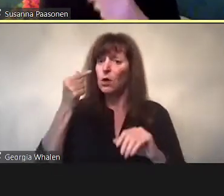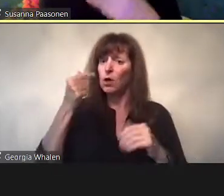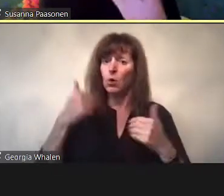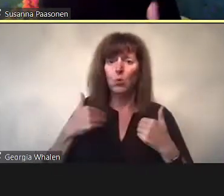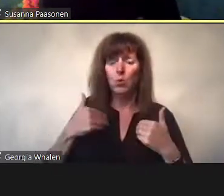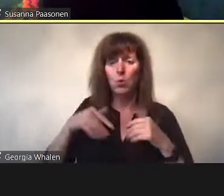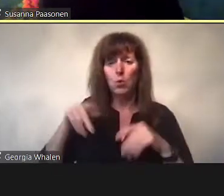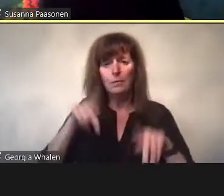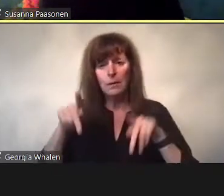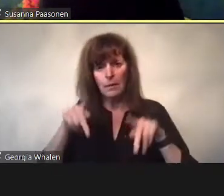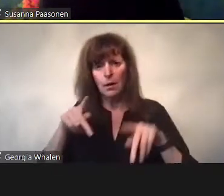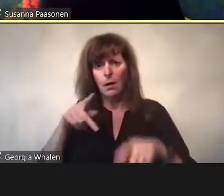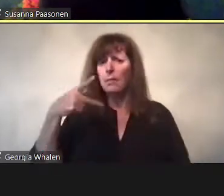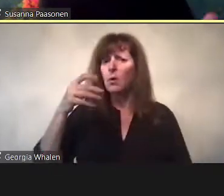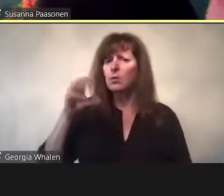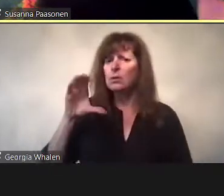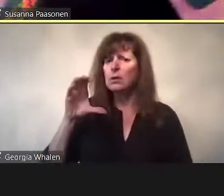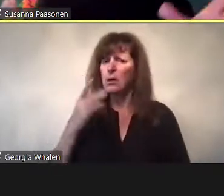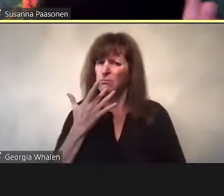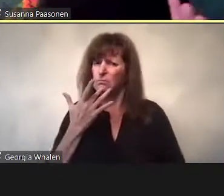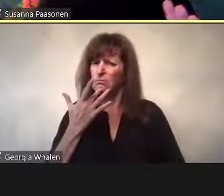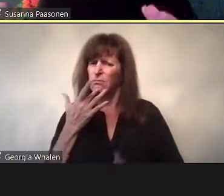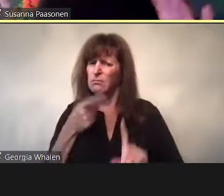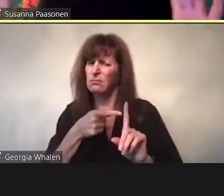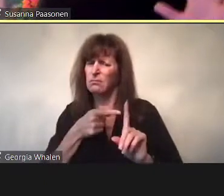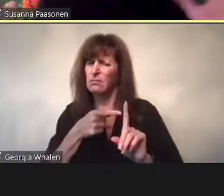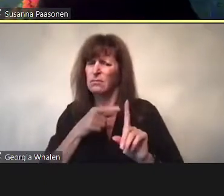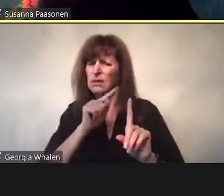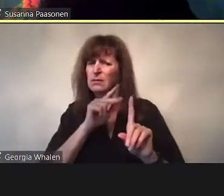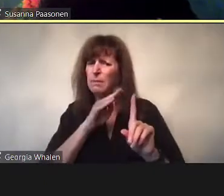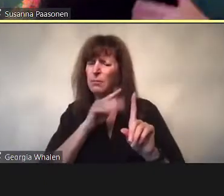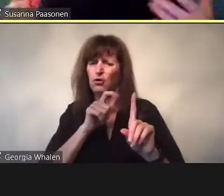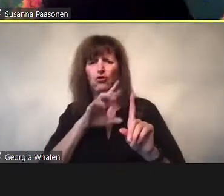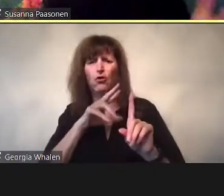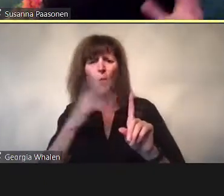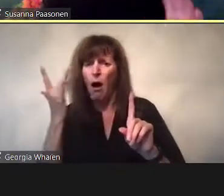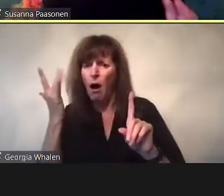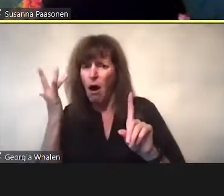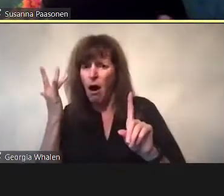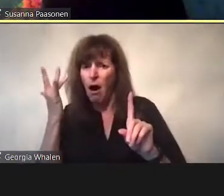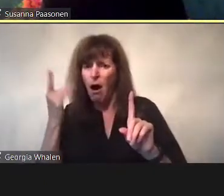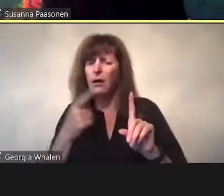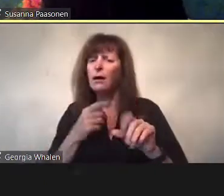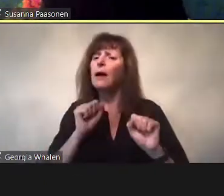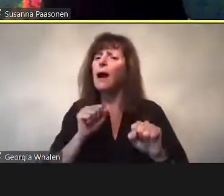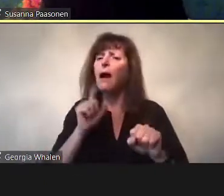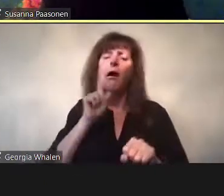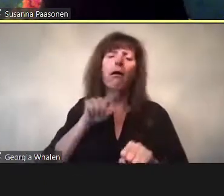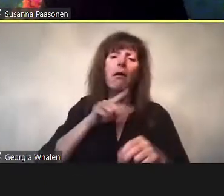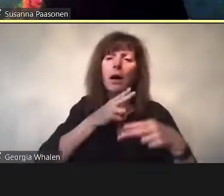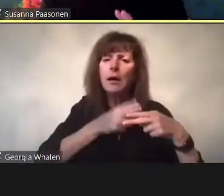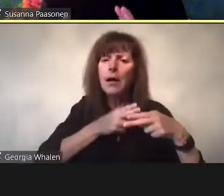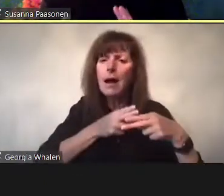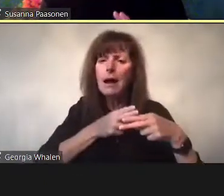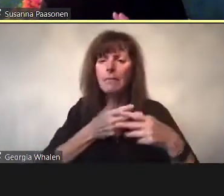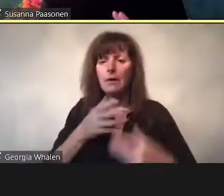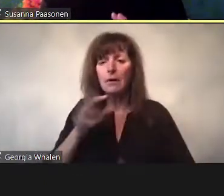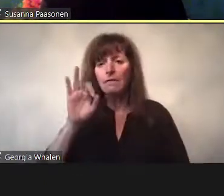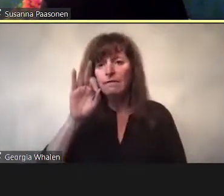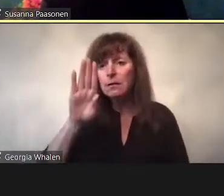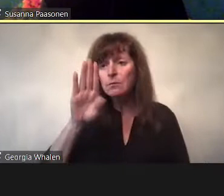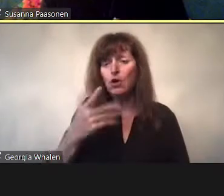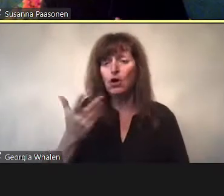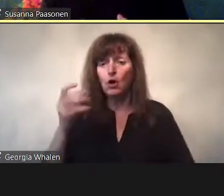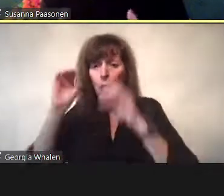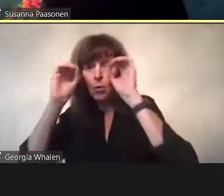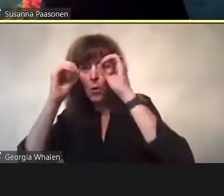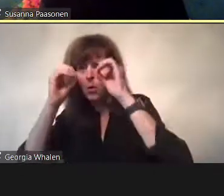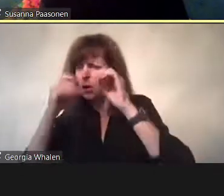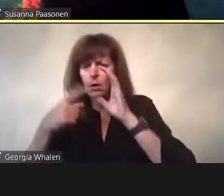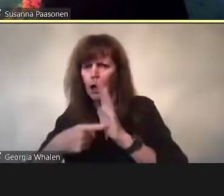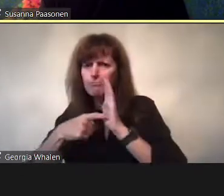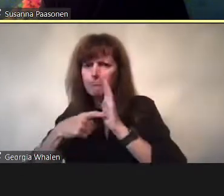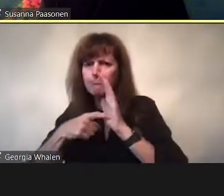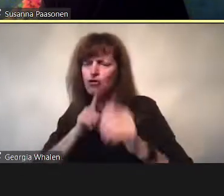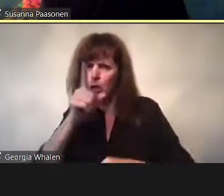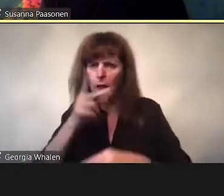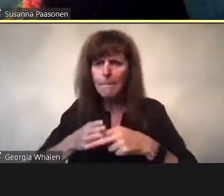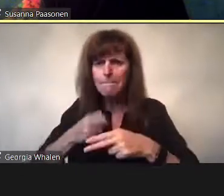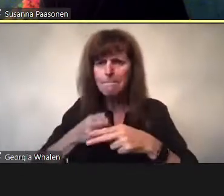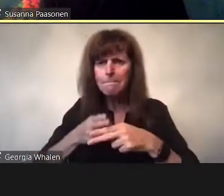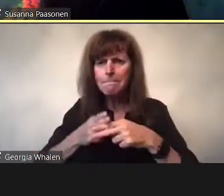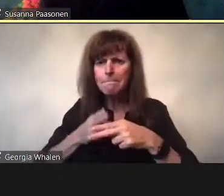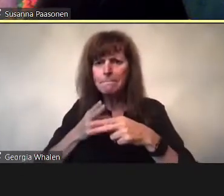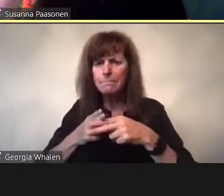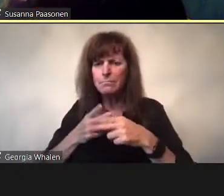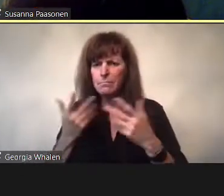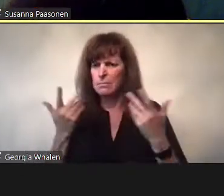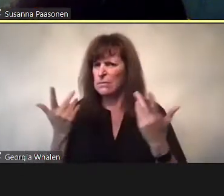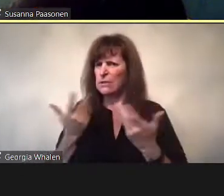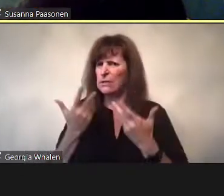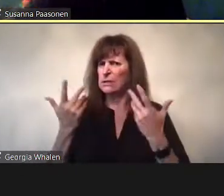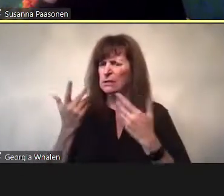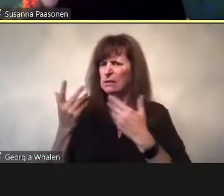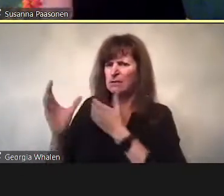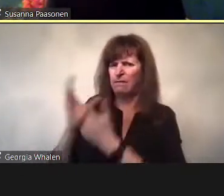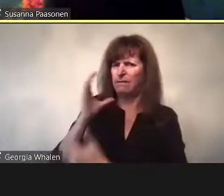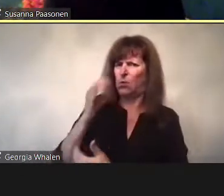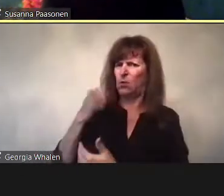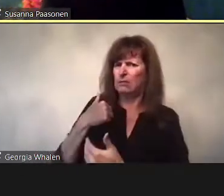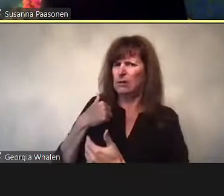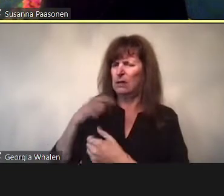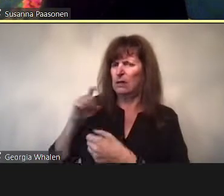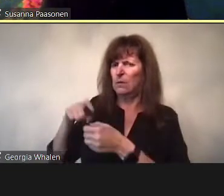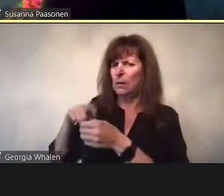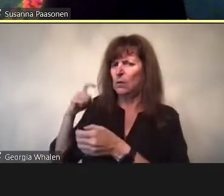the work on Tumblr,